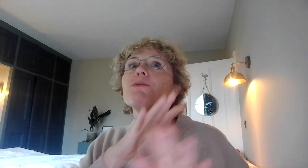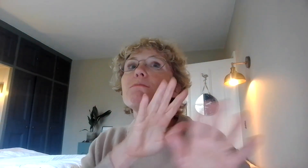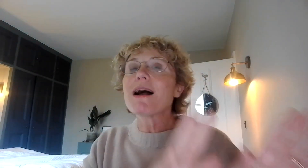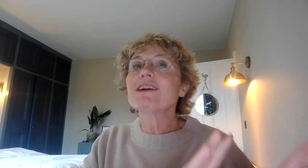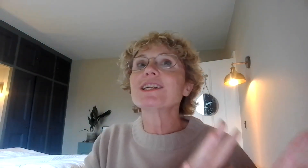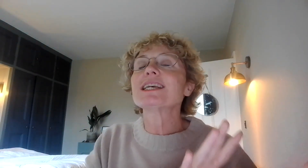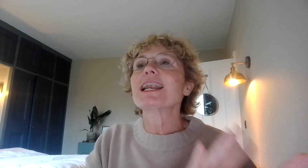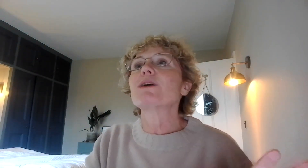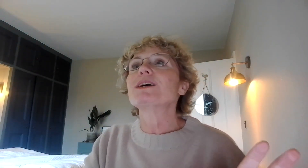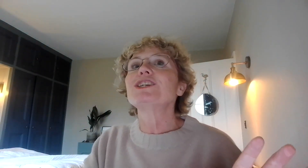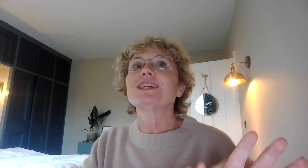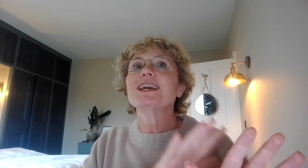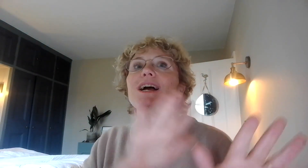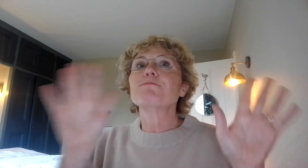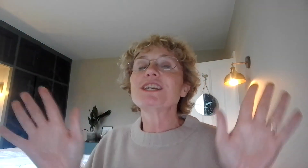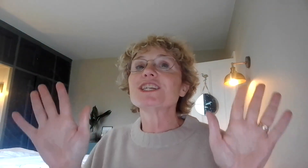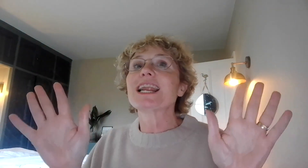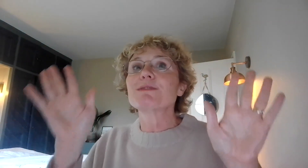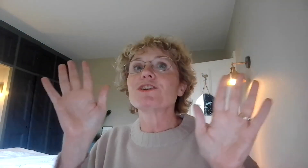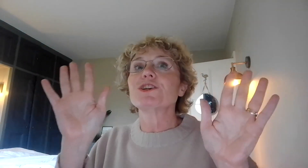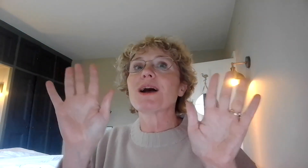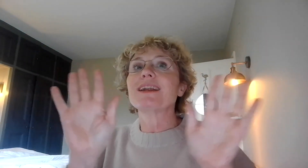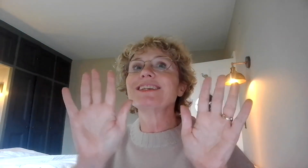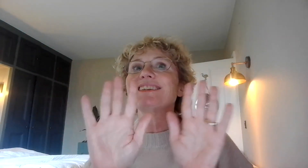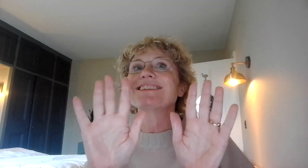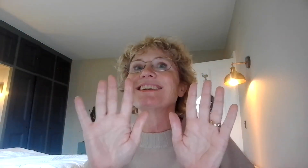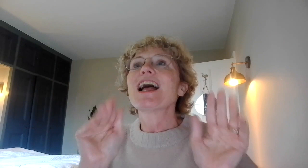So, American Sign Language, British Sign Language is on two hands.